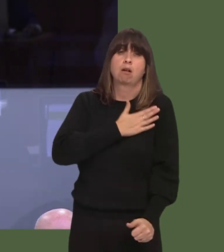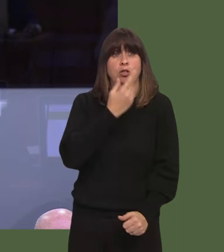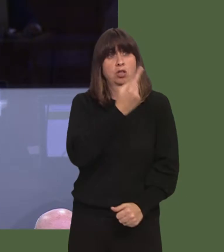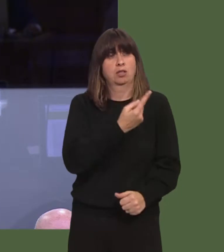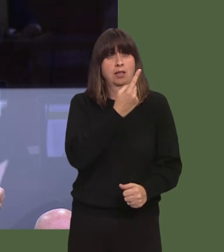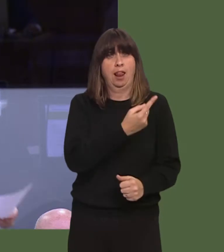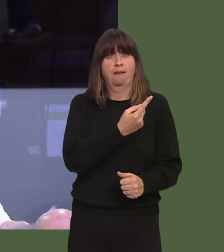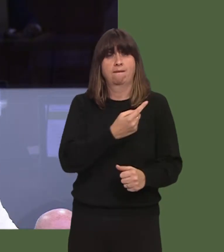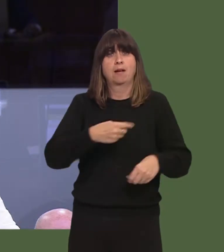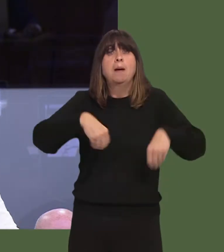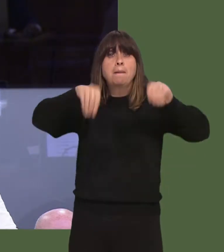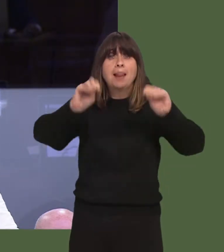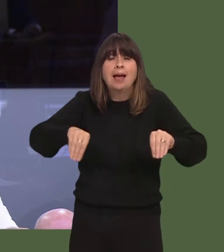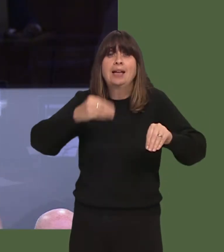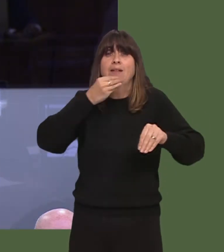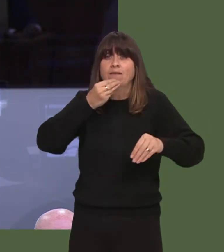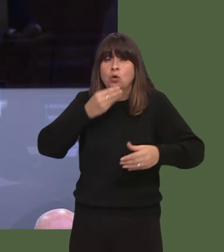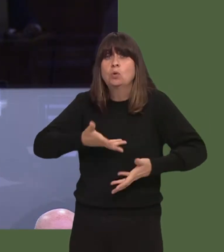She actually ran out with blankets and food provisions.